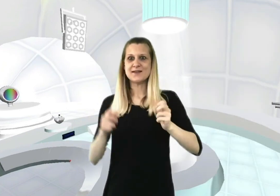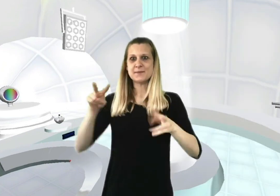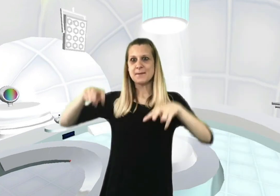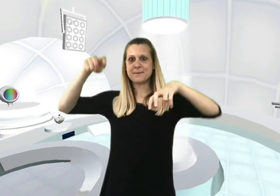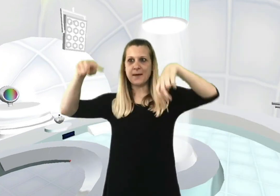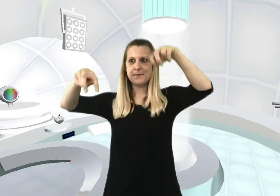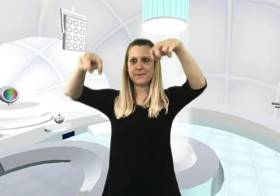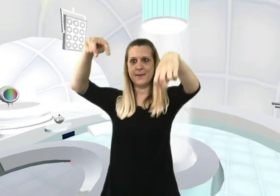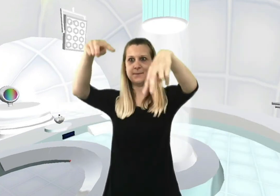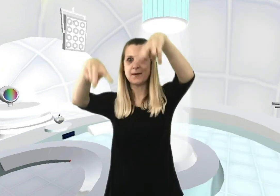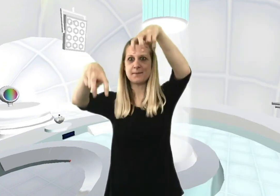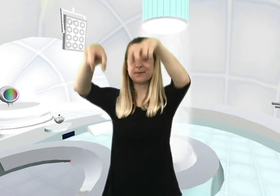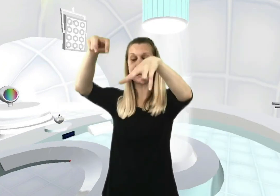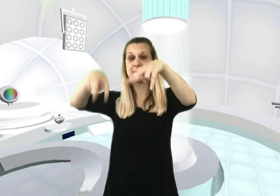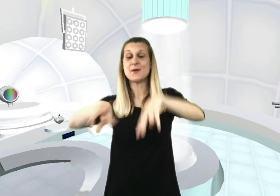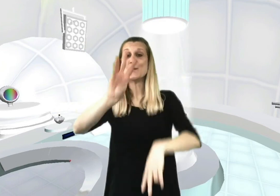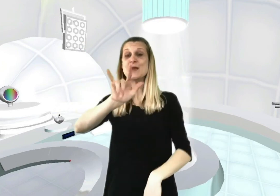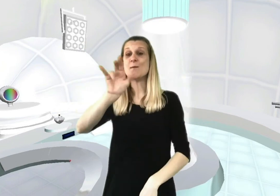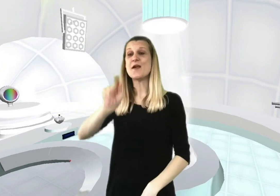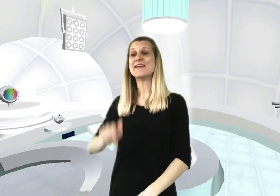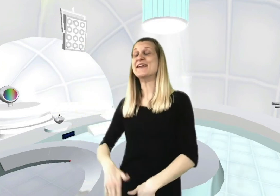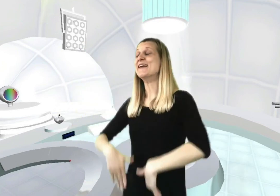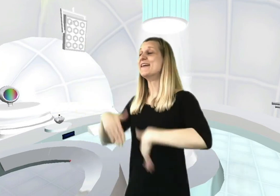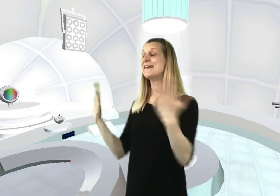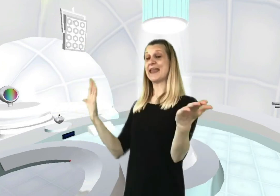and beginning to jog up and down to the rhythm.